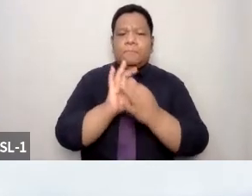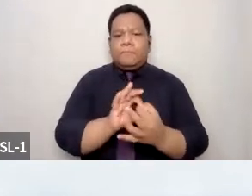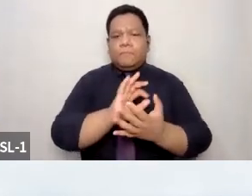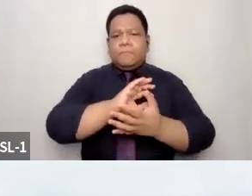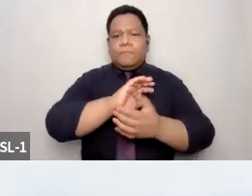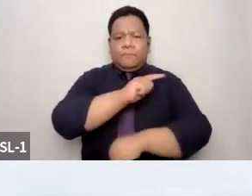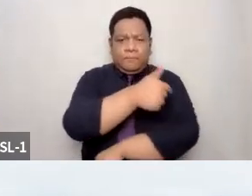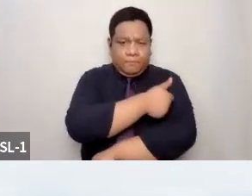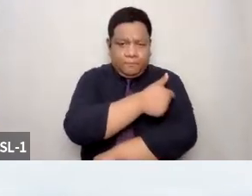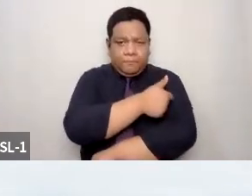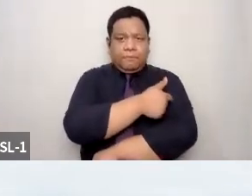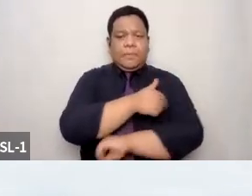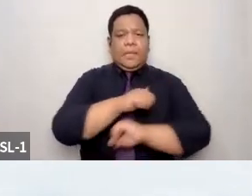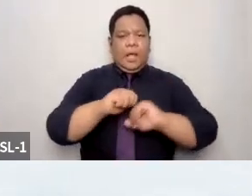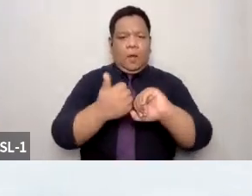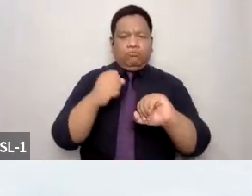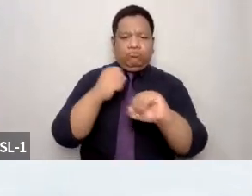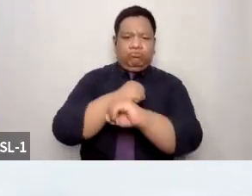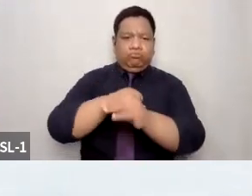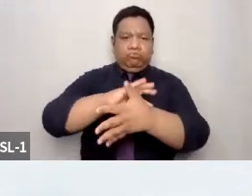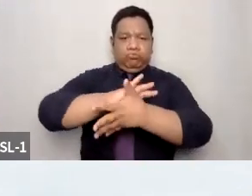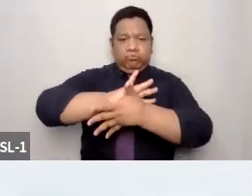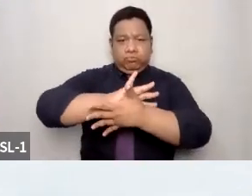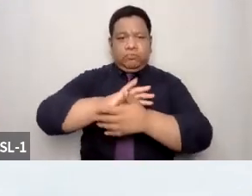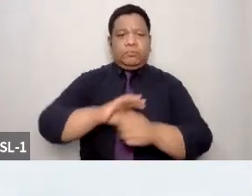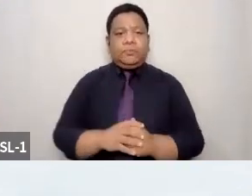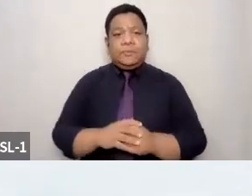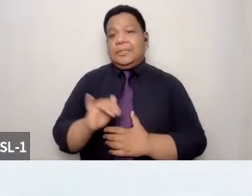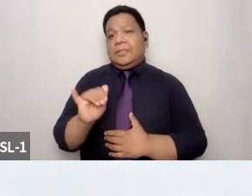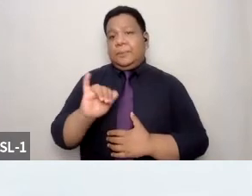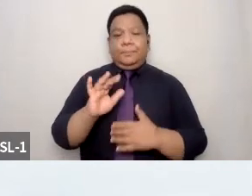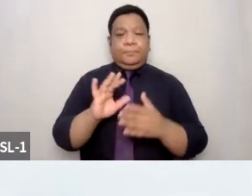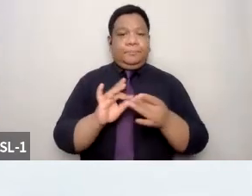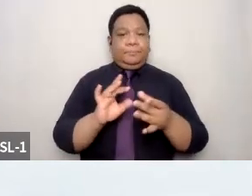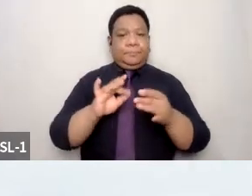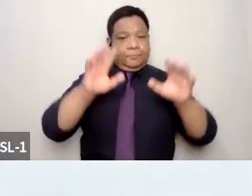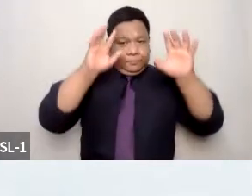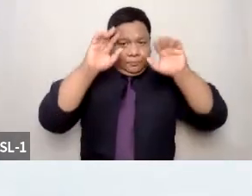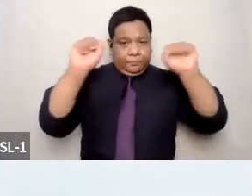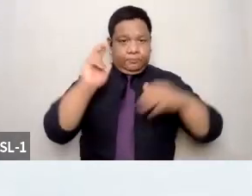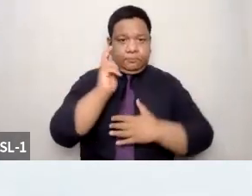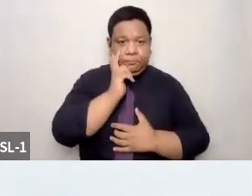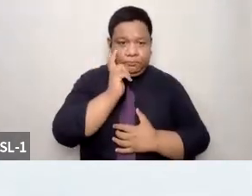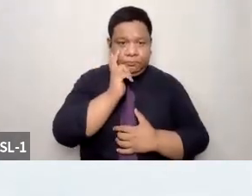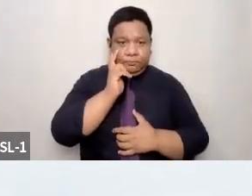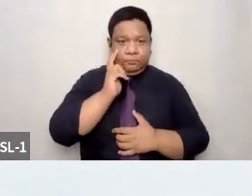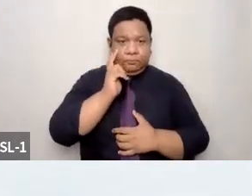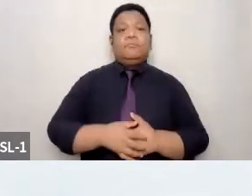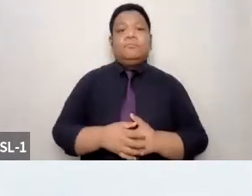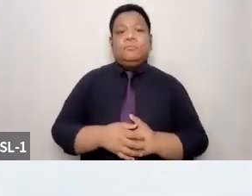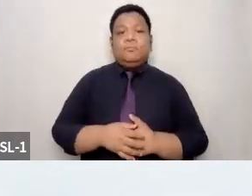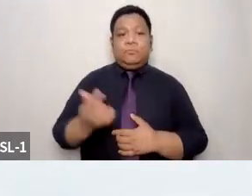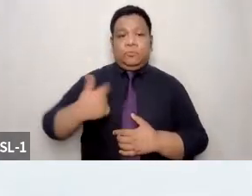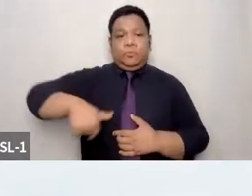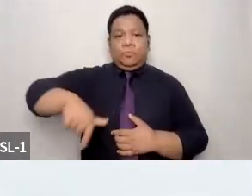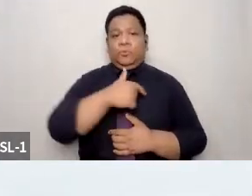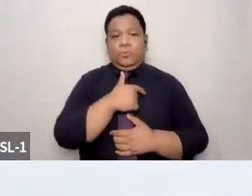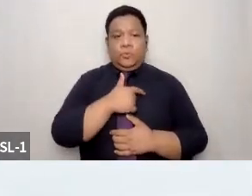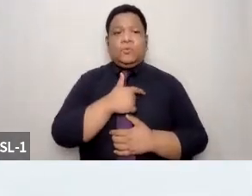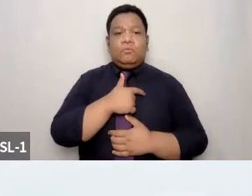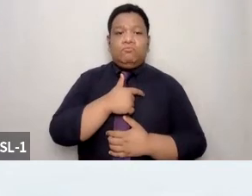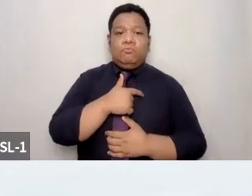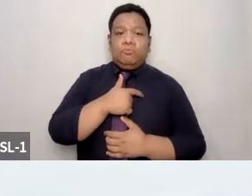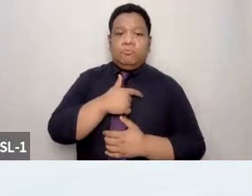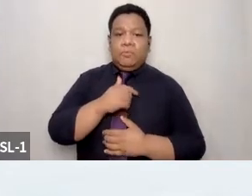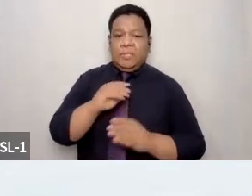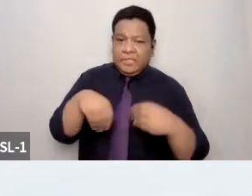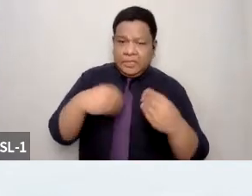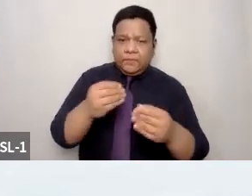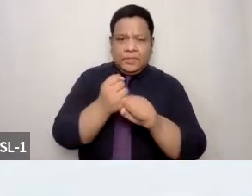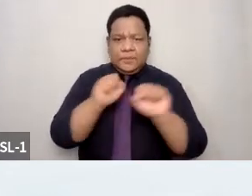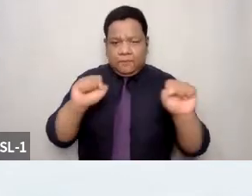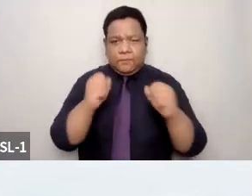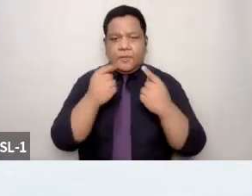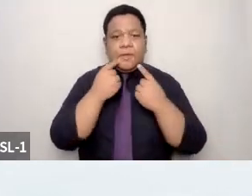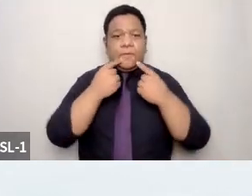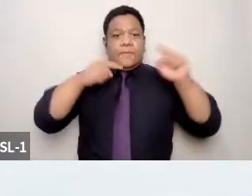Like what President Rodrigo Roa Duterte said, “we will only give safe, effective, and free vaccines for all Filipinos.”